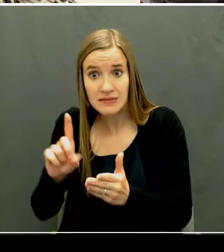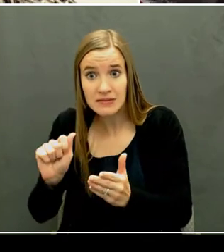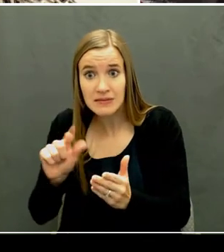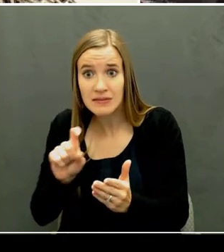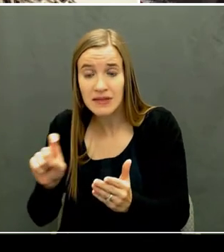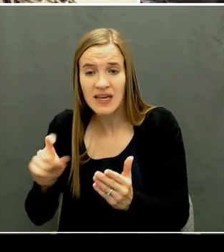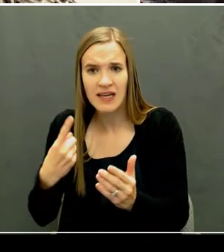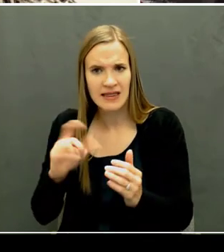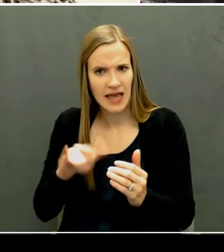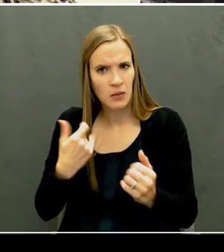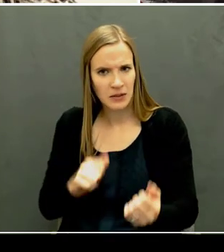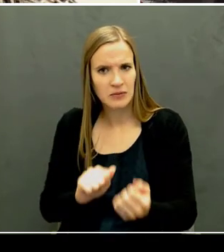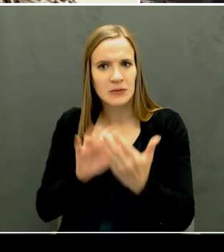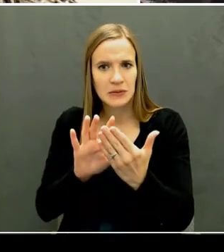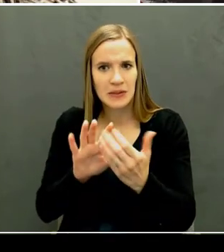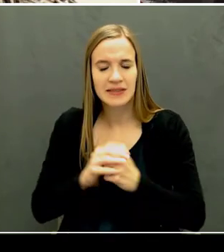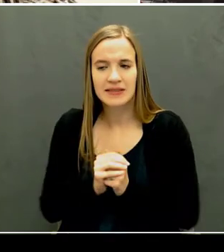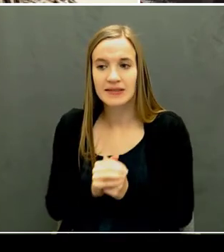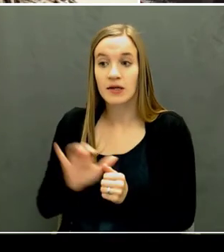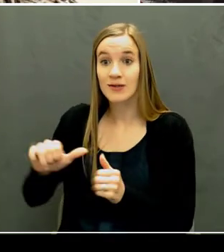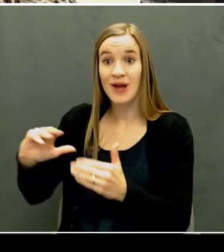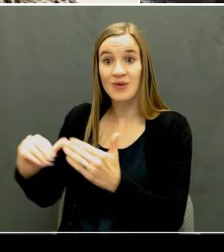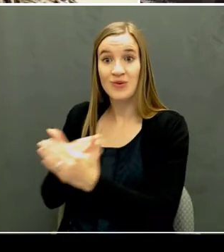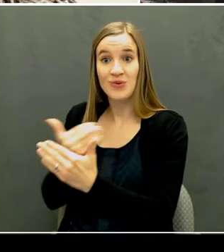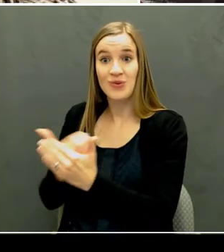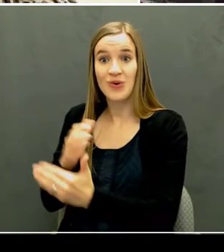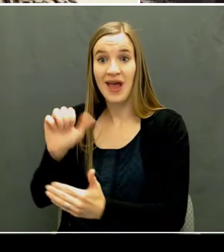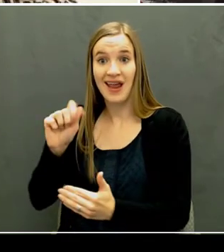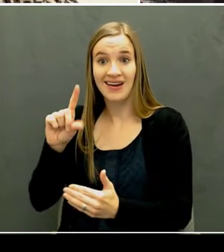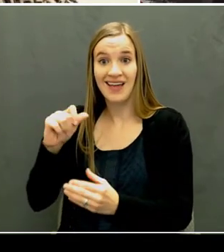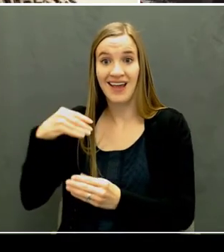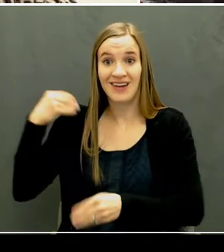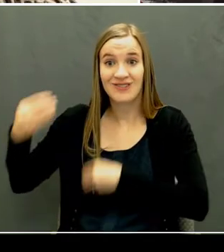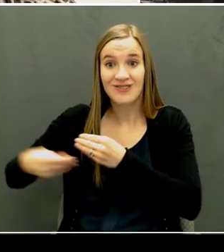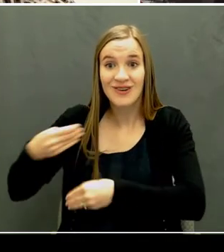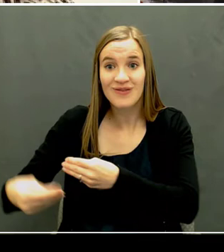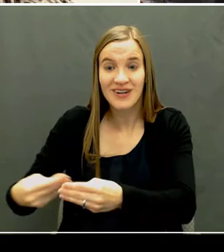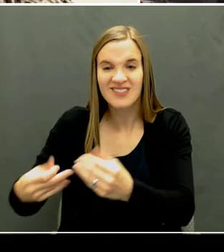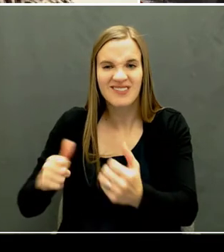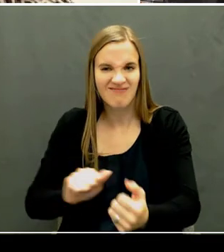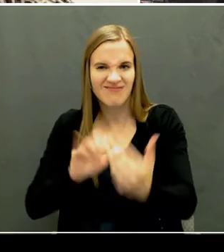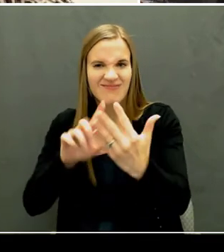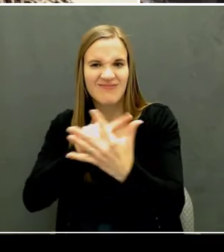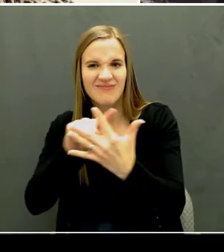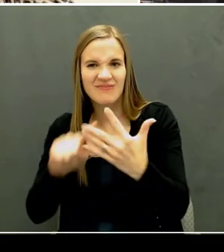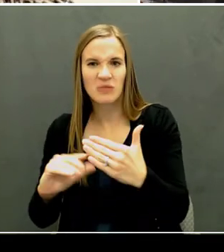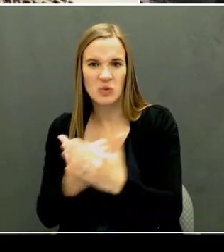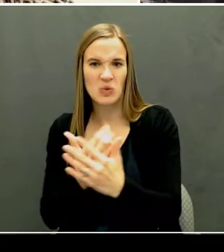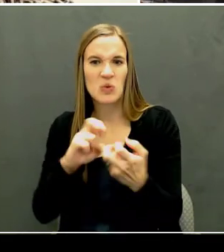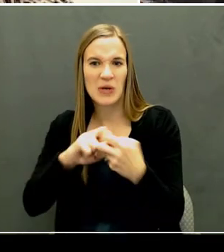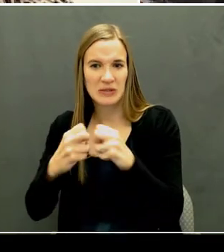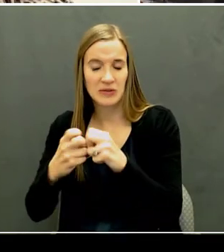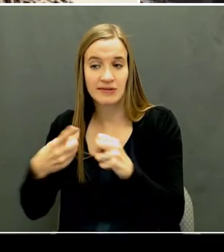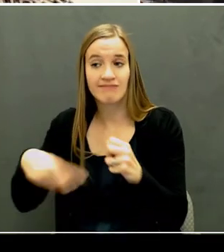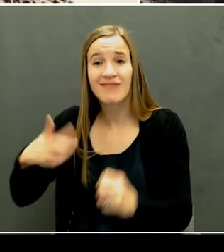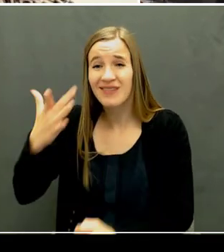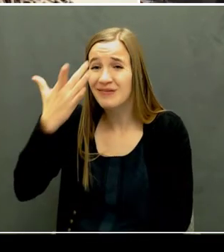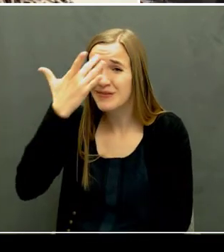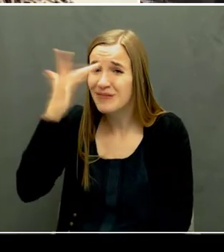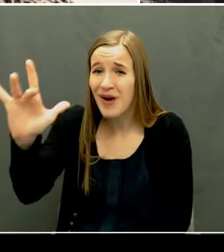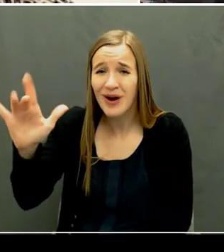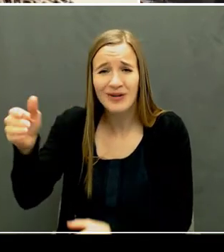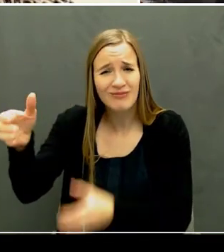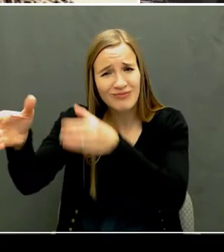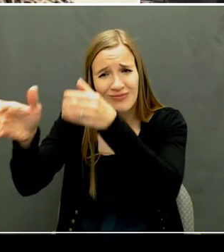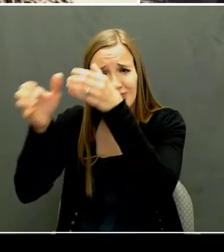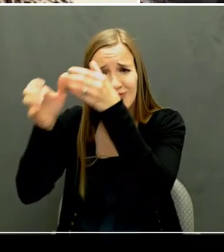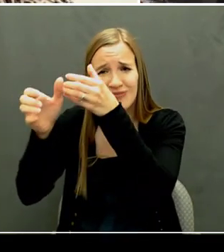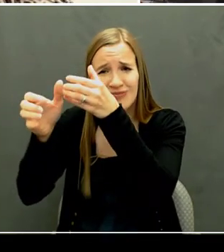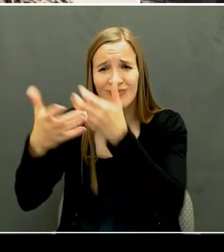coming from. Wicked smart, and now it's just figuring out, you know, how do you organize, you